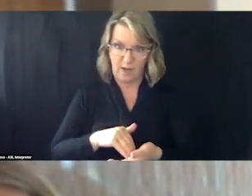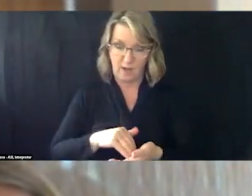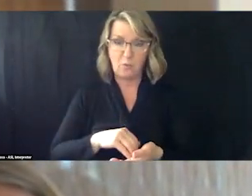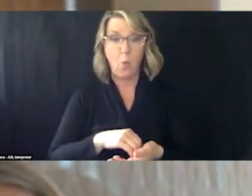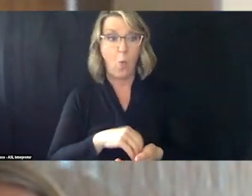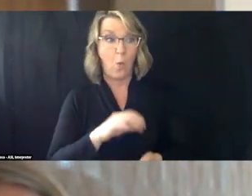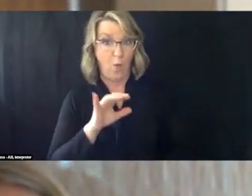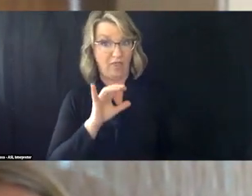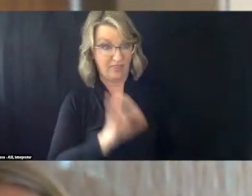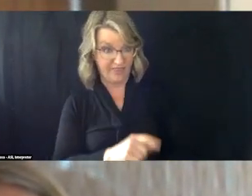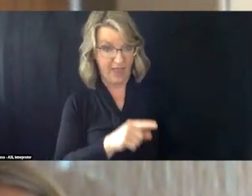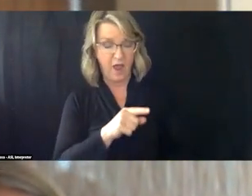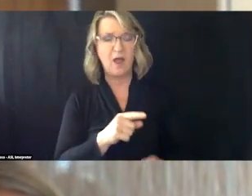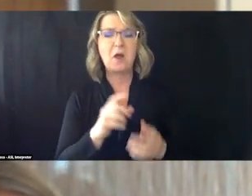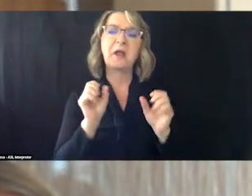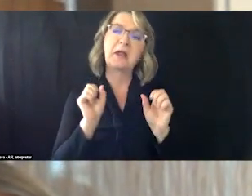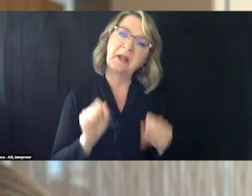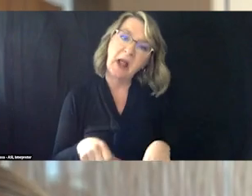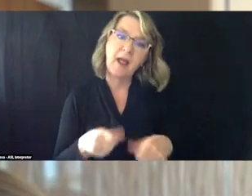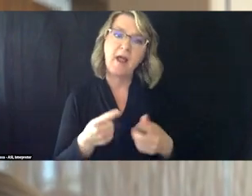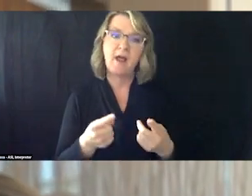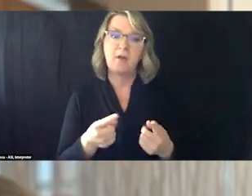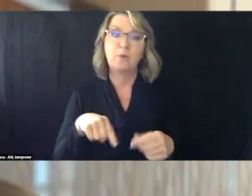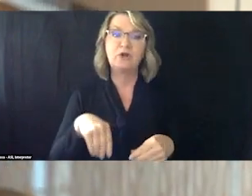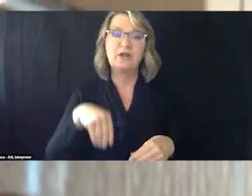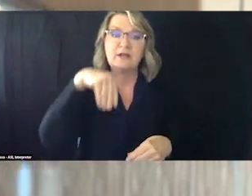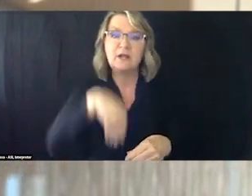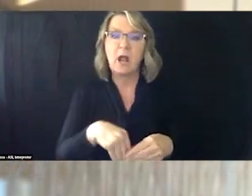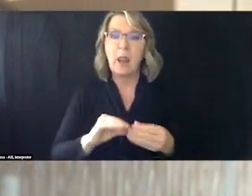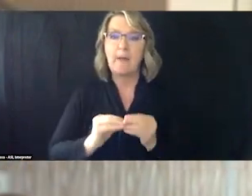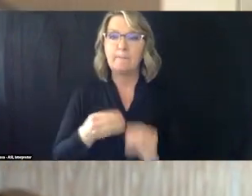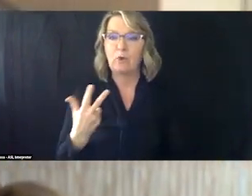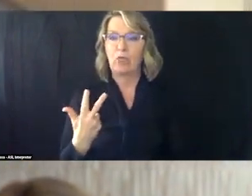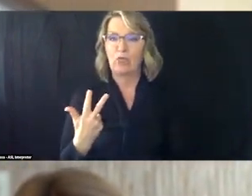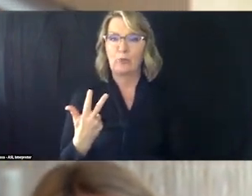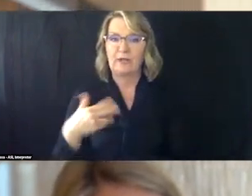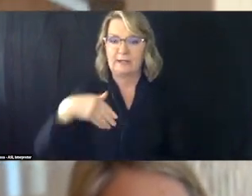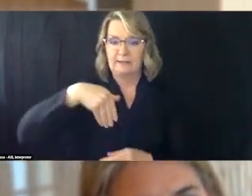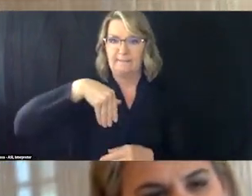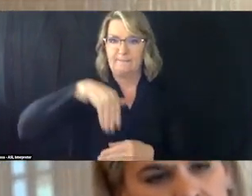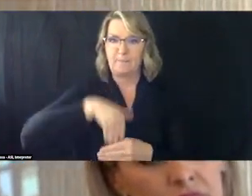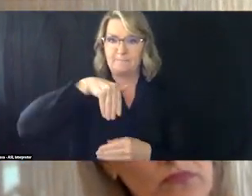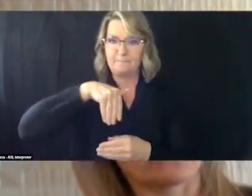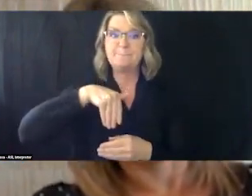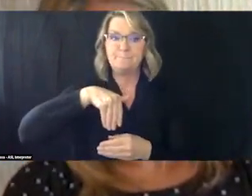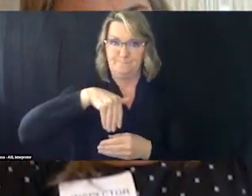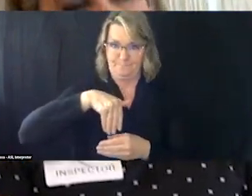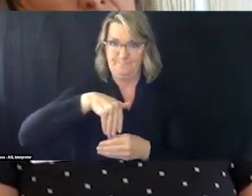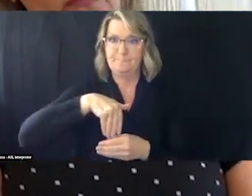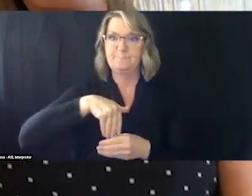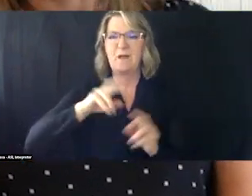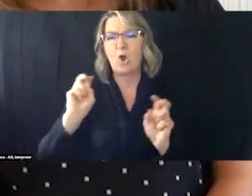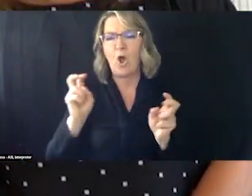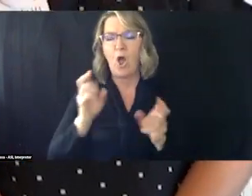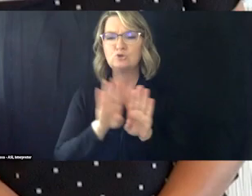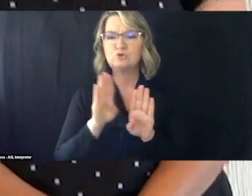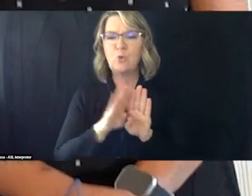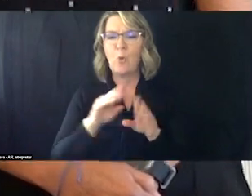they can choose to put this ballot into what we call secure door number three and drop it in and